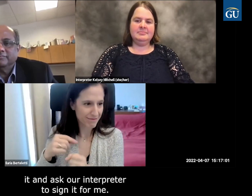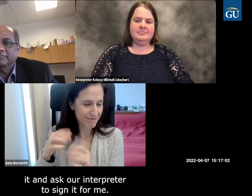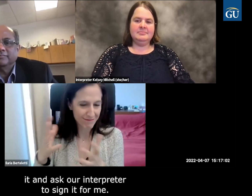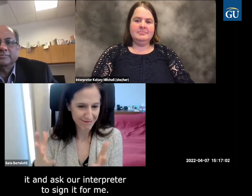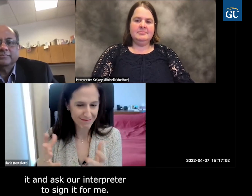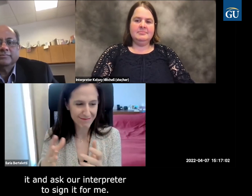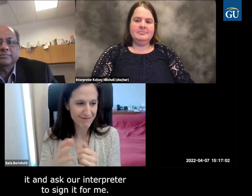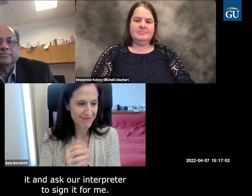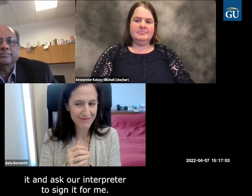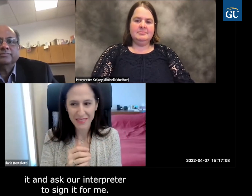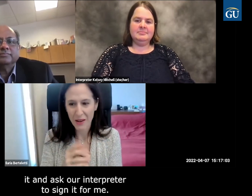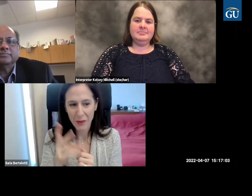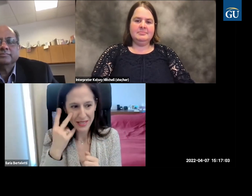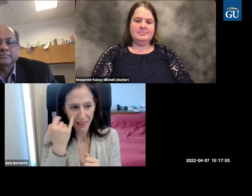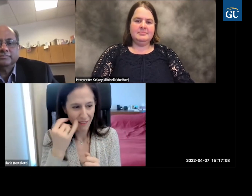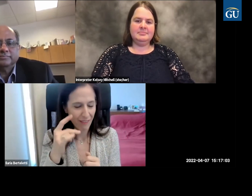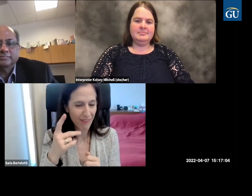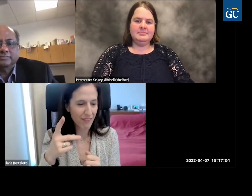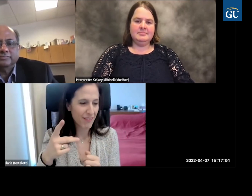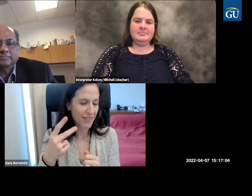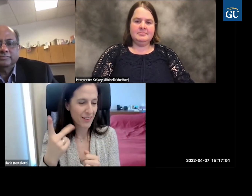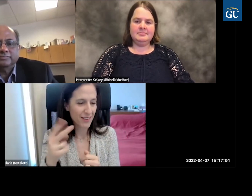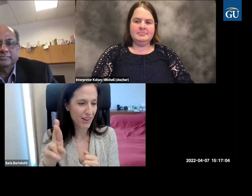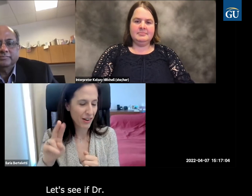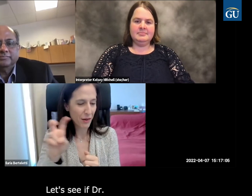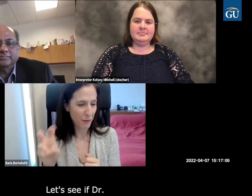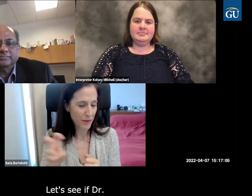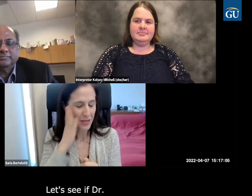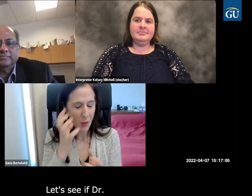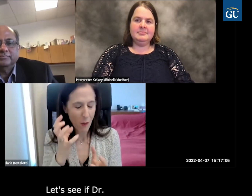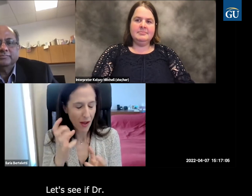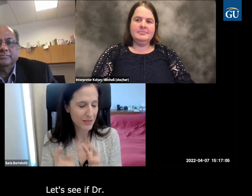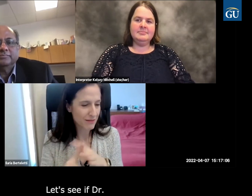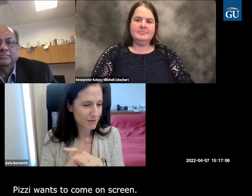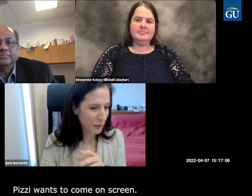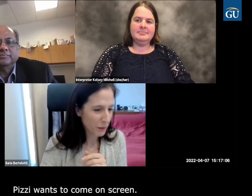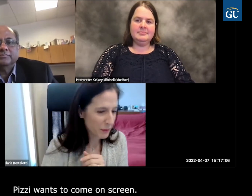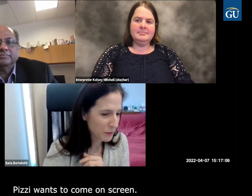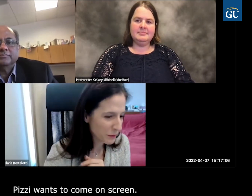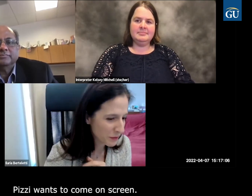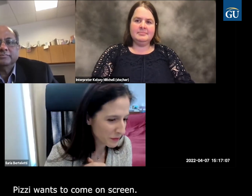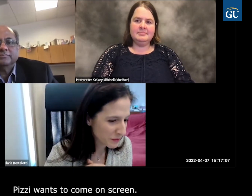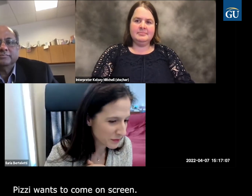to sign it for me